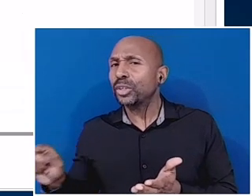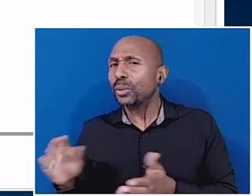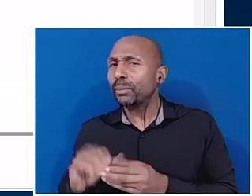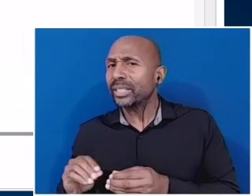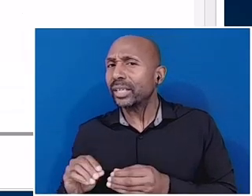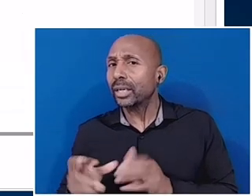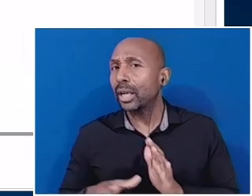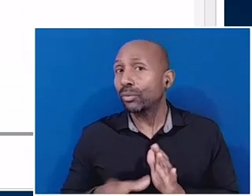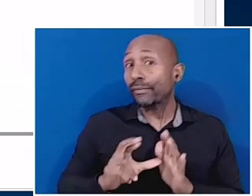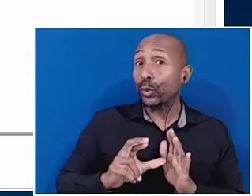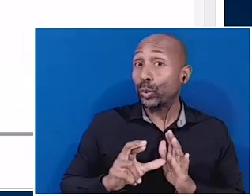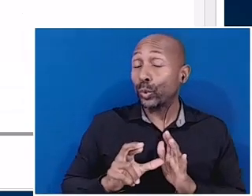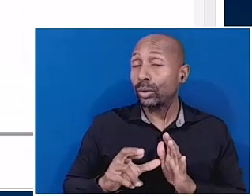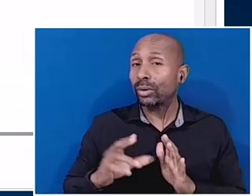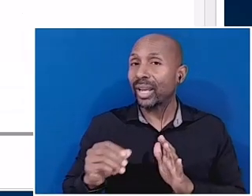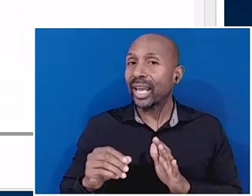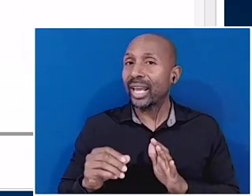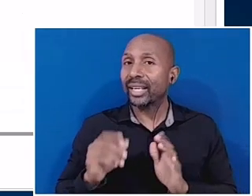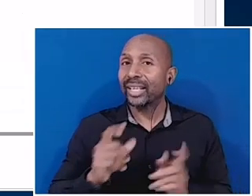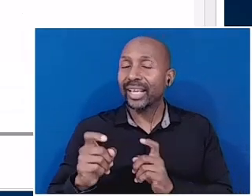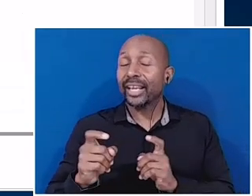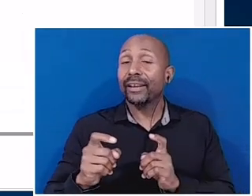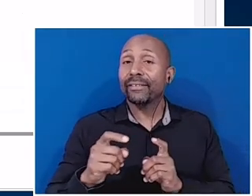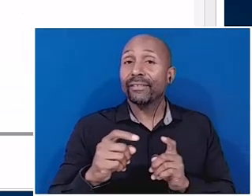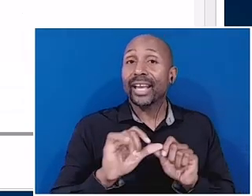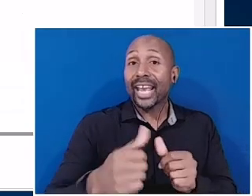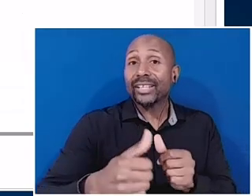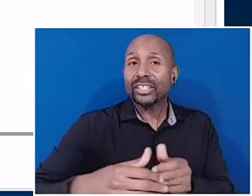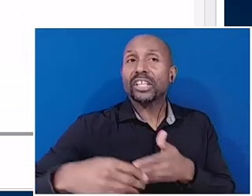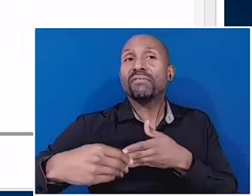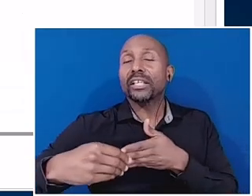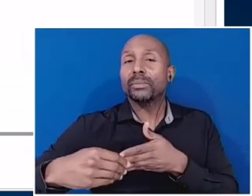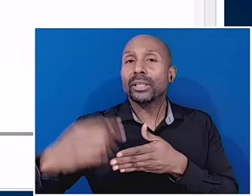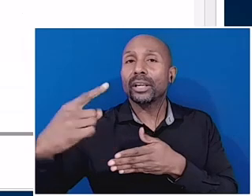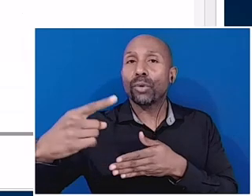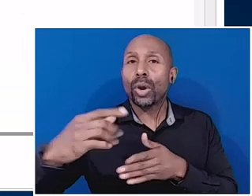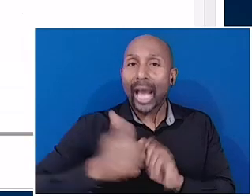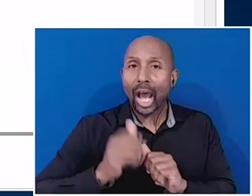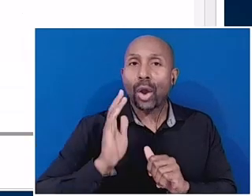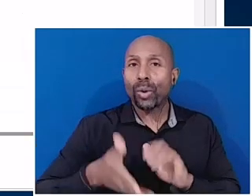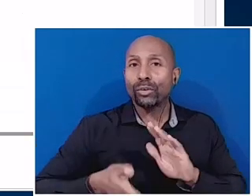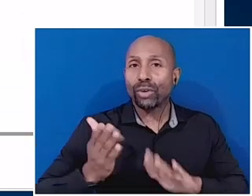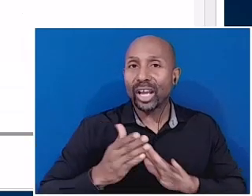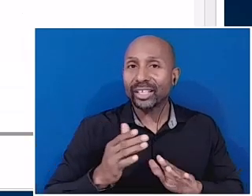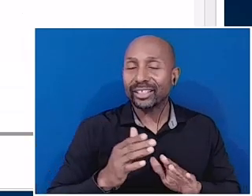agency discretion to conduct those reviews that- in ways that they think are best.